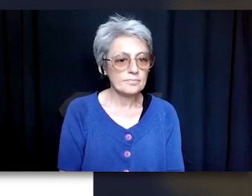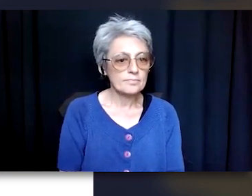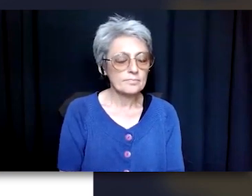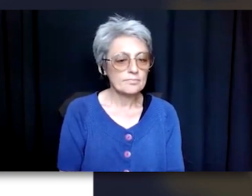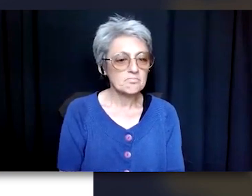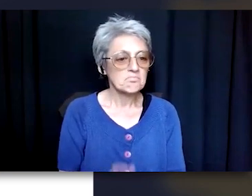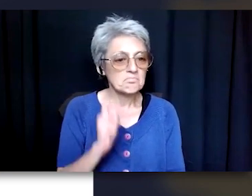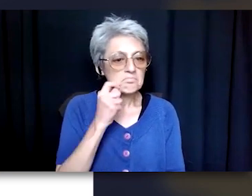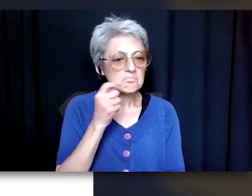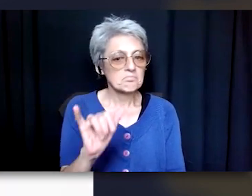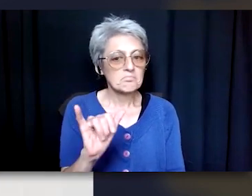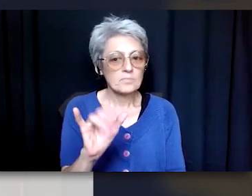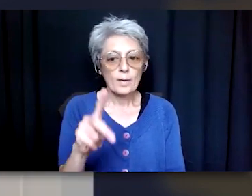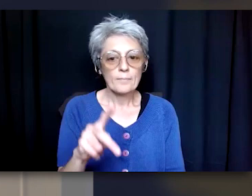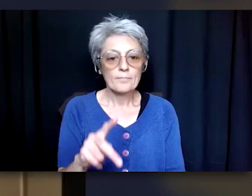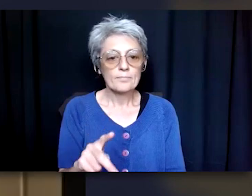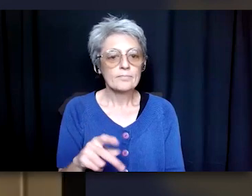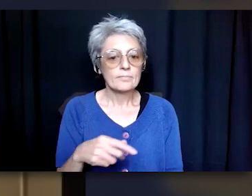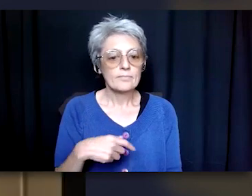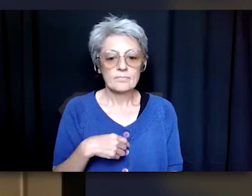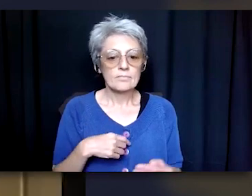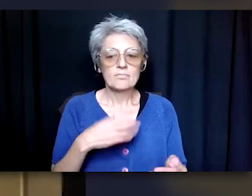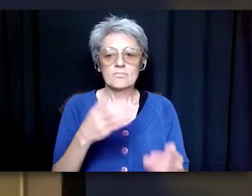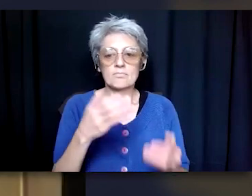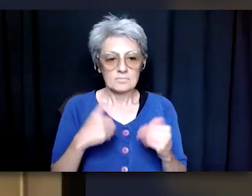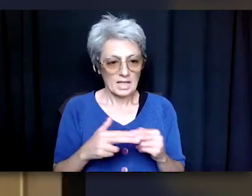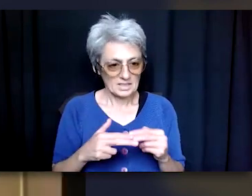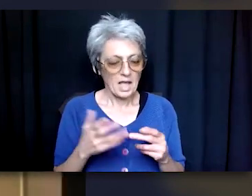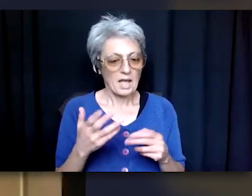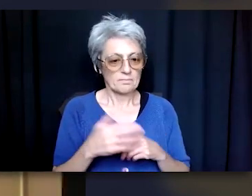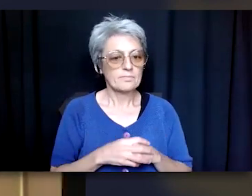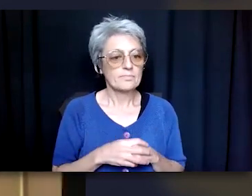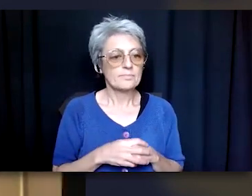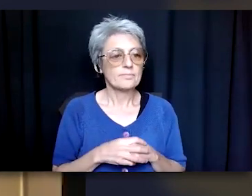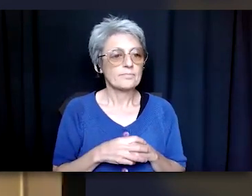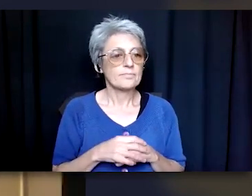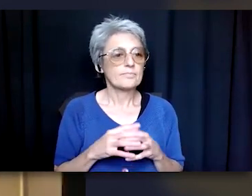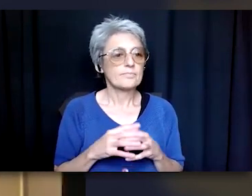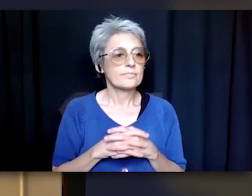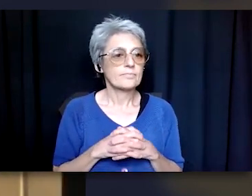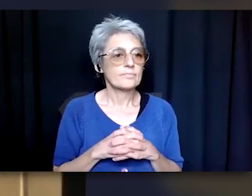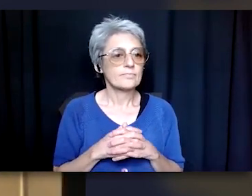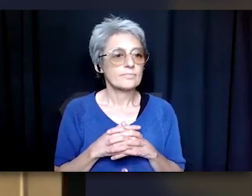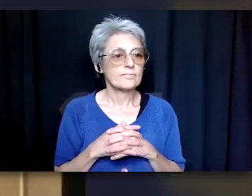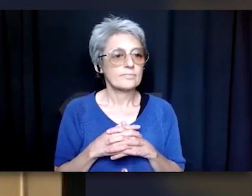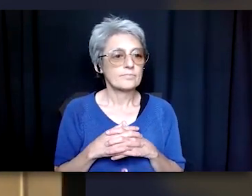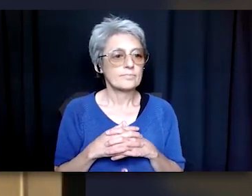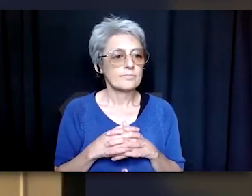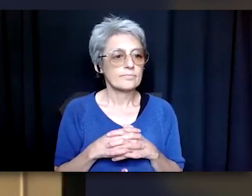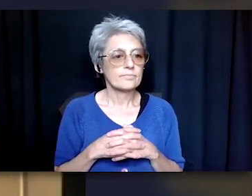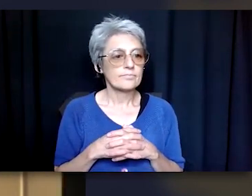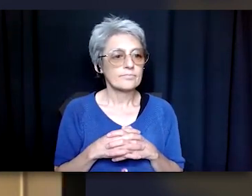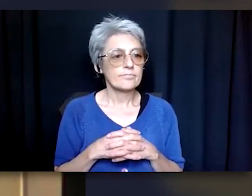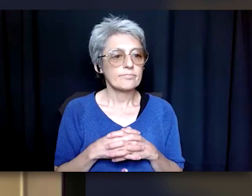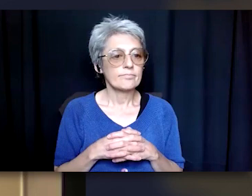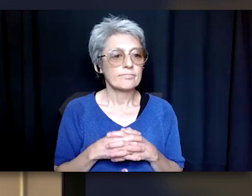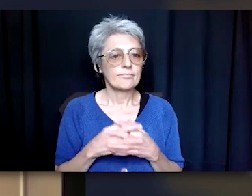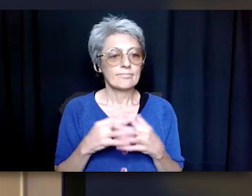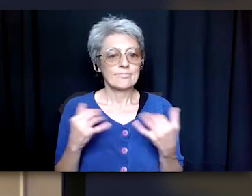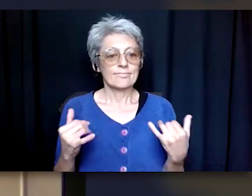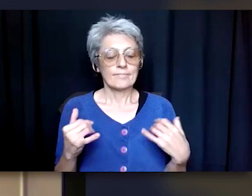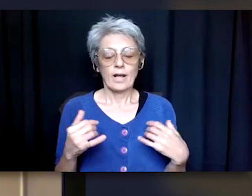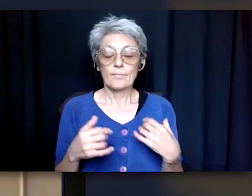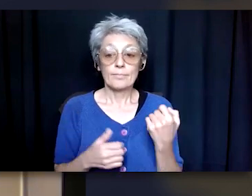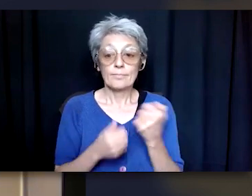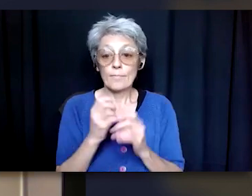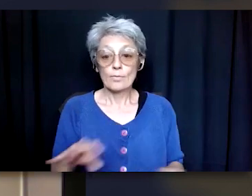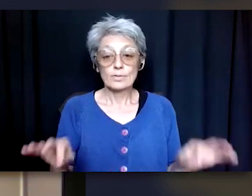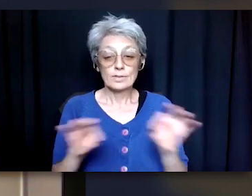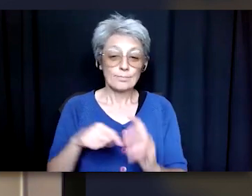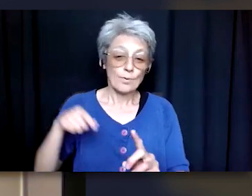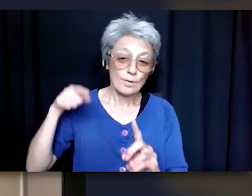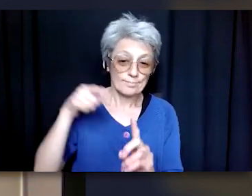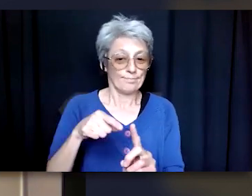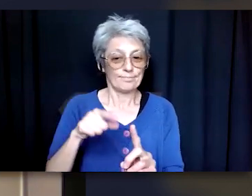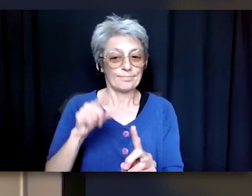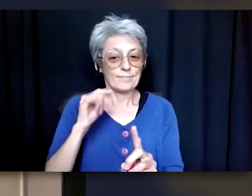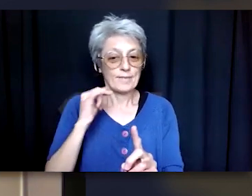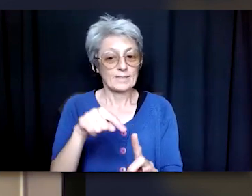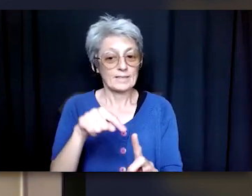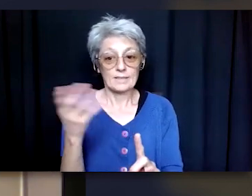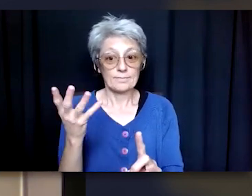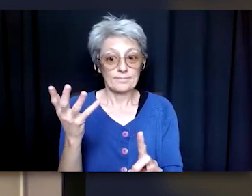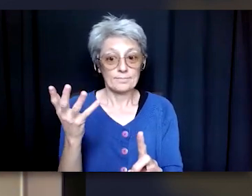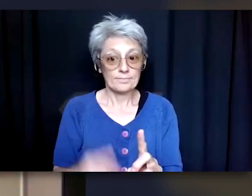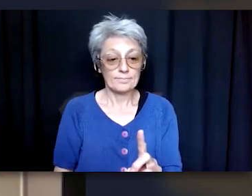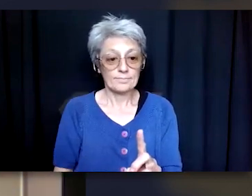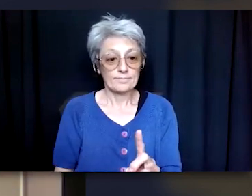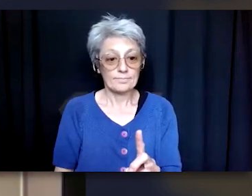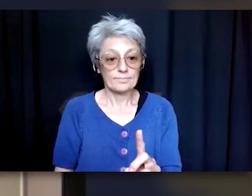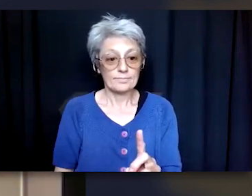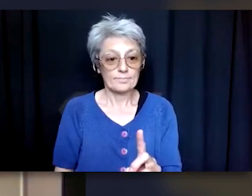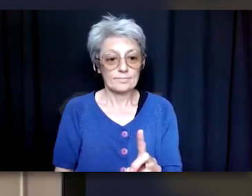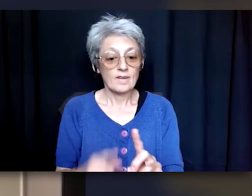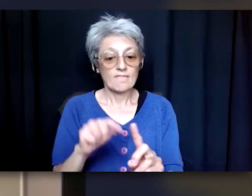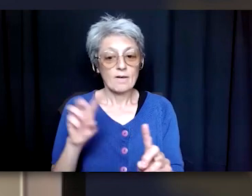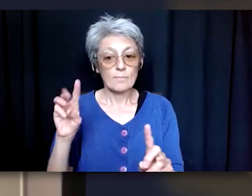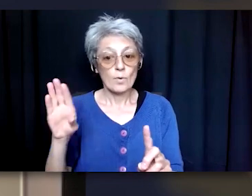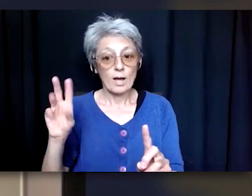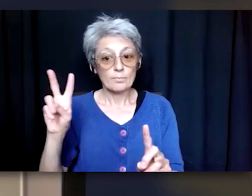Okay, I’m going to slide us forward. The core idea of Web 2.0 or participatory